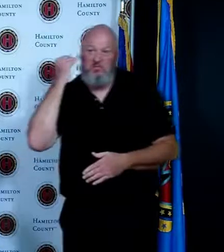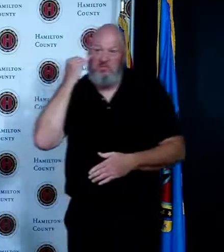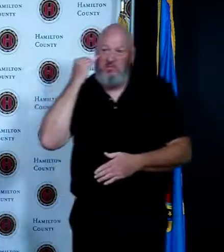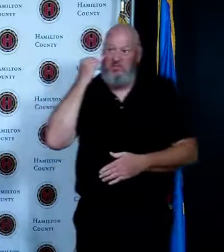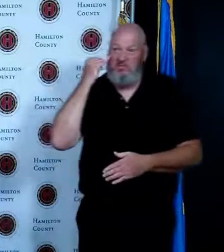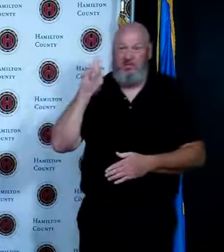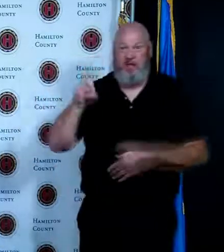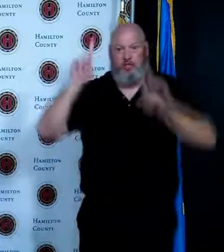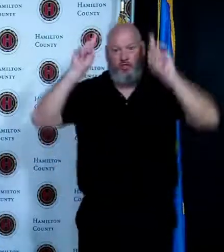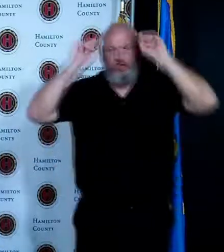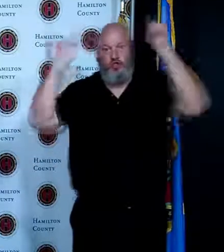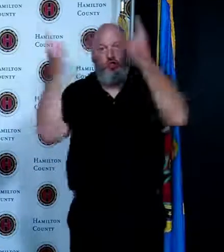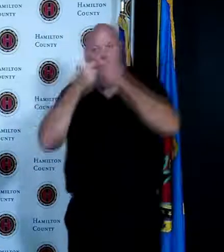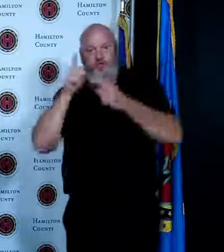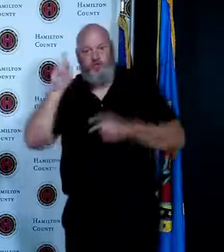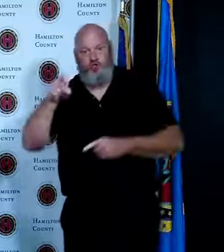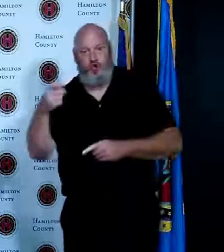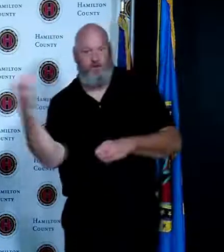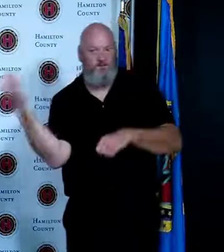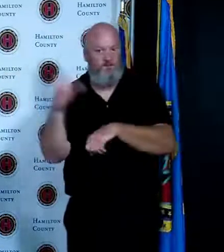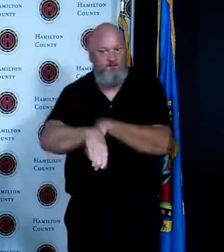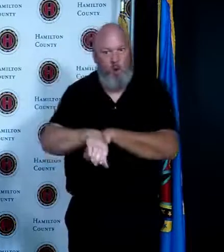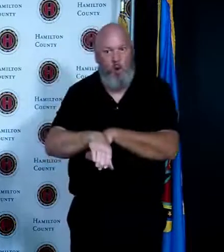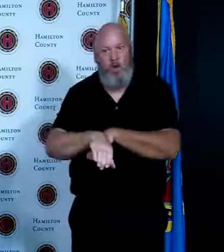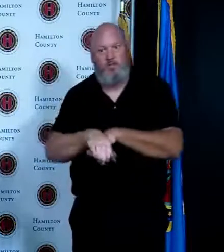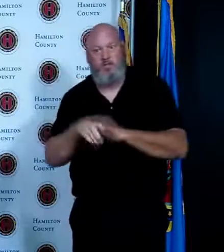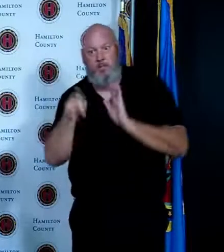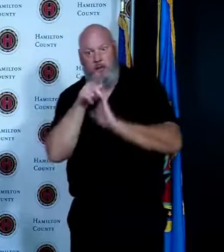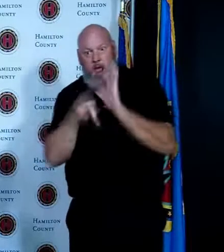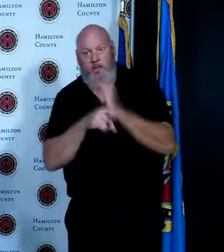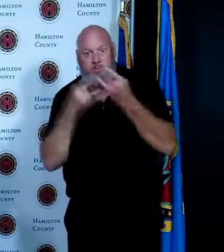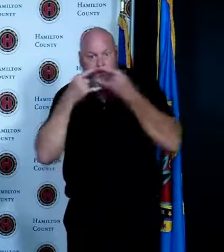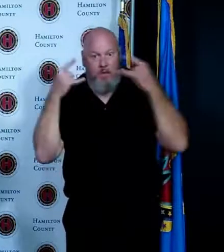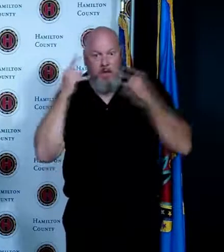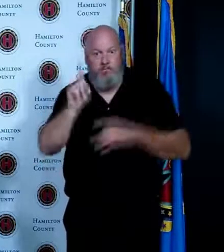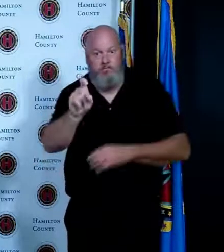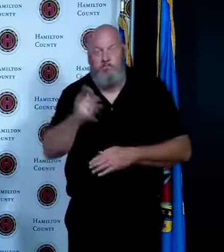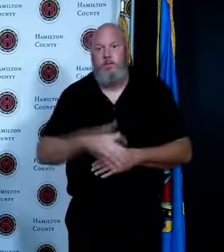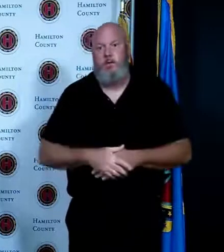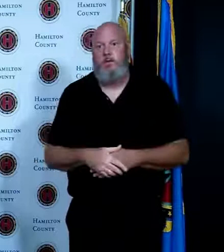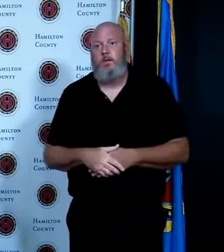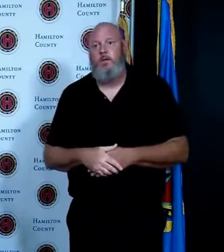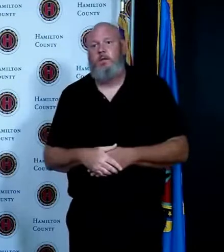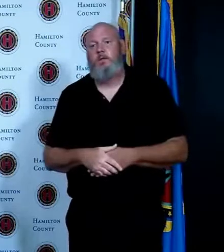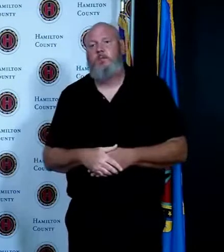I truly believe that this is not about us as government or police officers